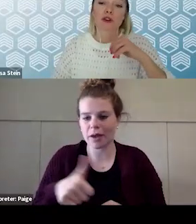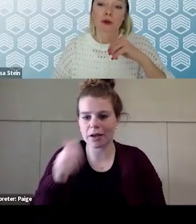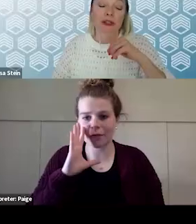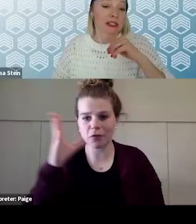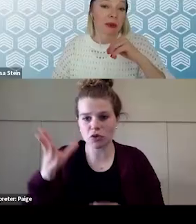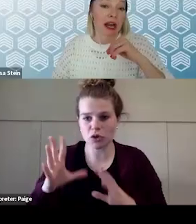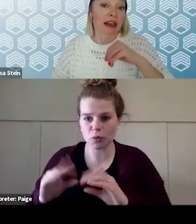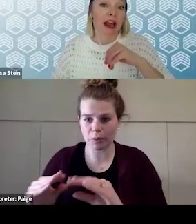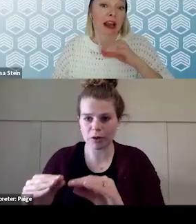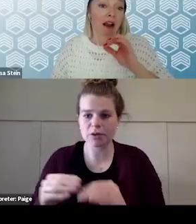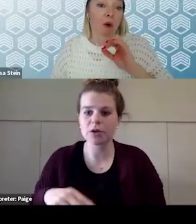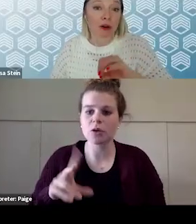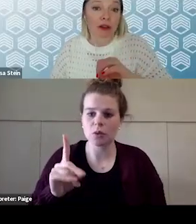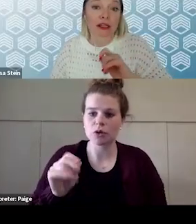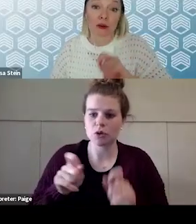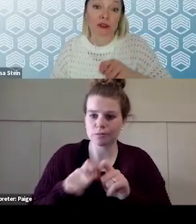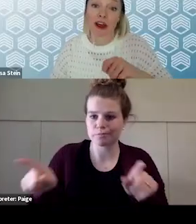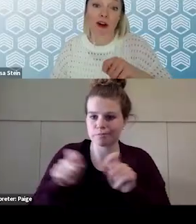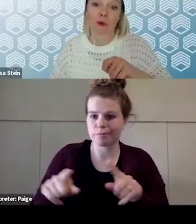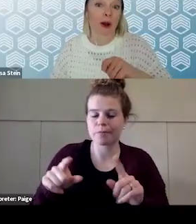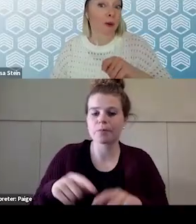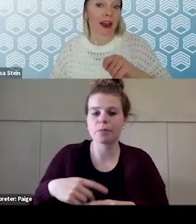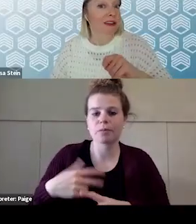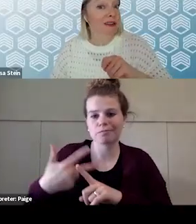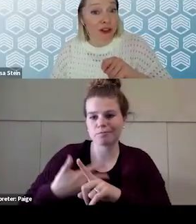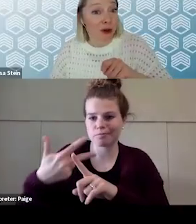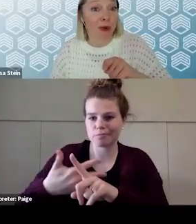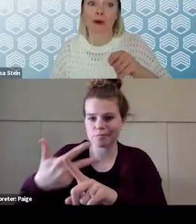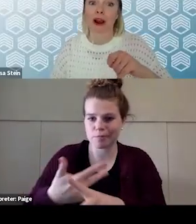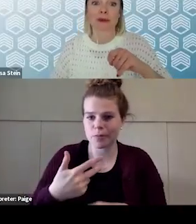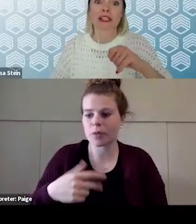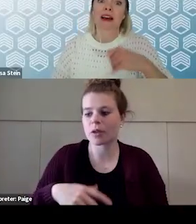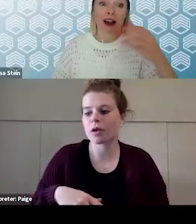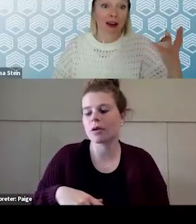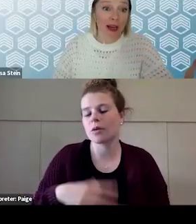We do disseminate a quarterly newsletter where we like to feature programs.